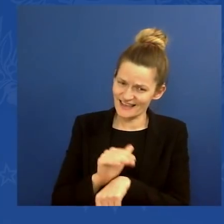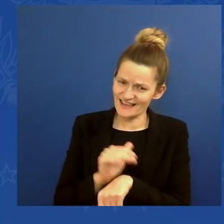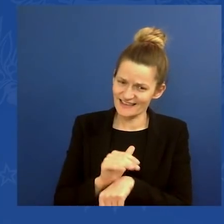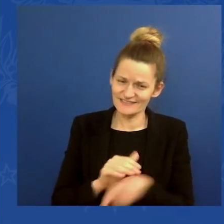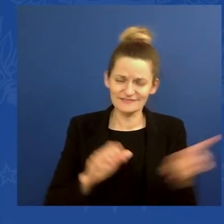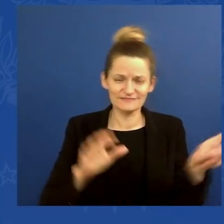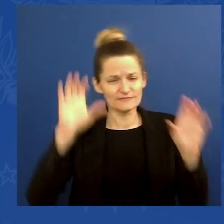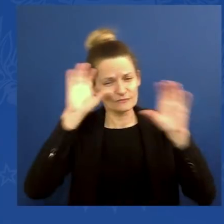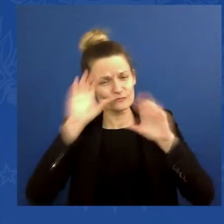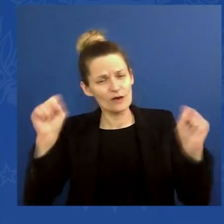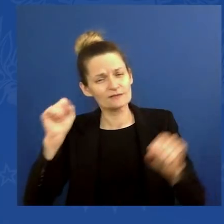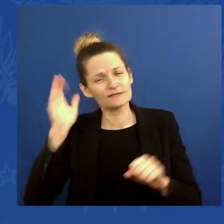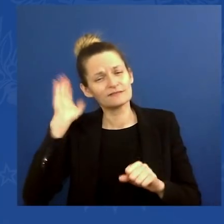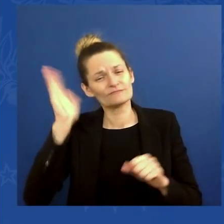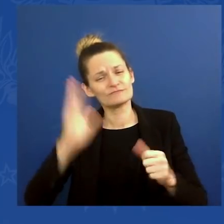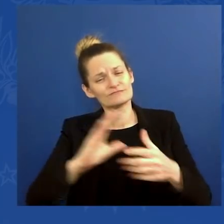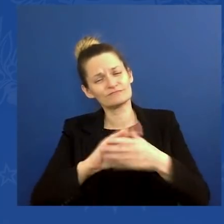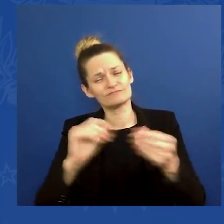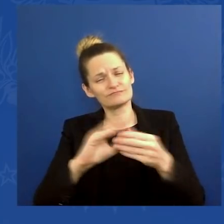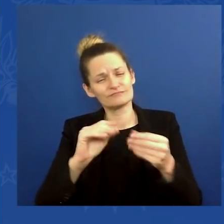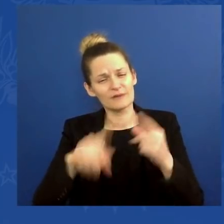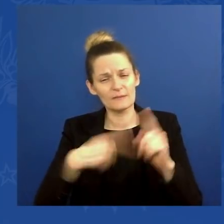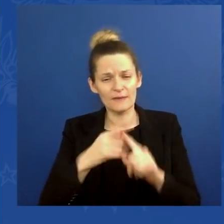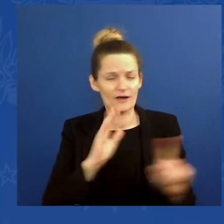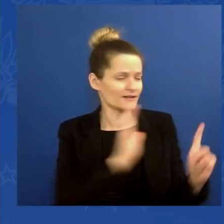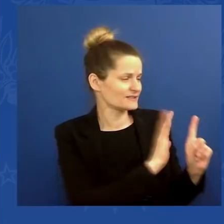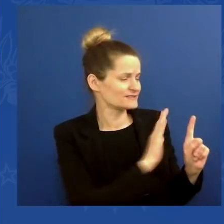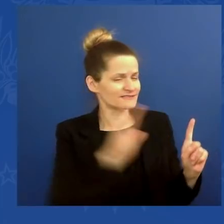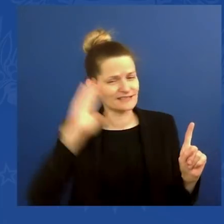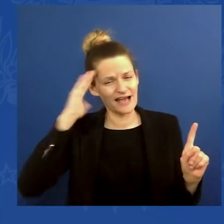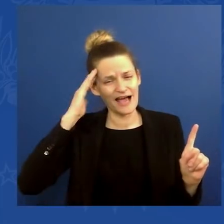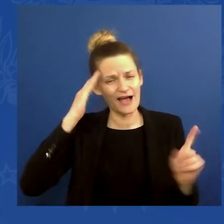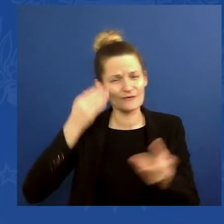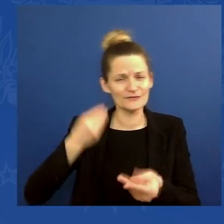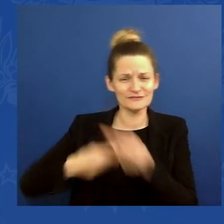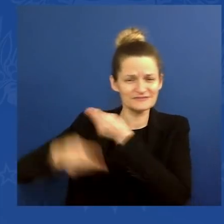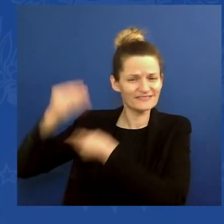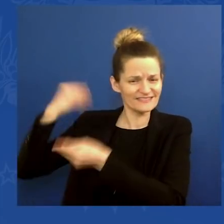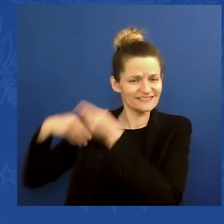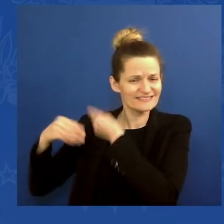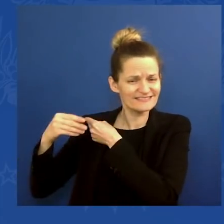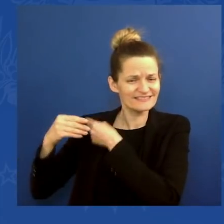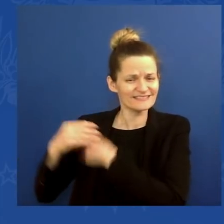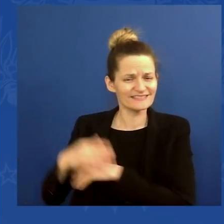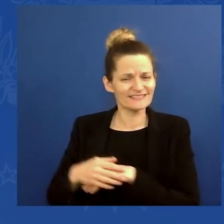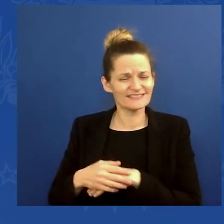take pride in his Irish American heritage. He made us cry almost.